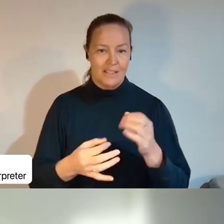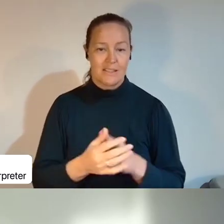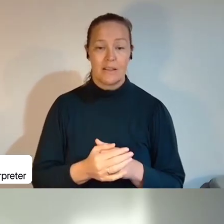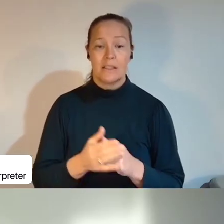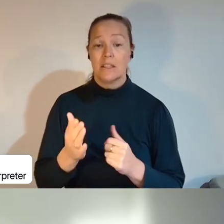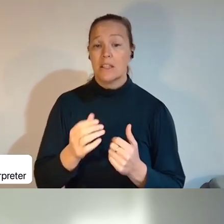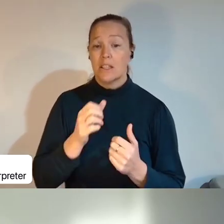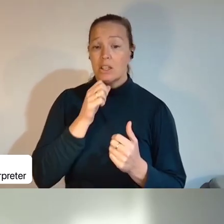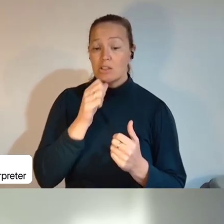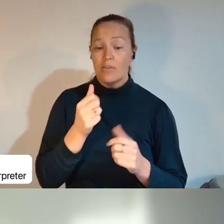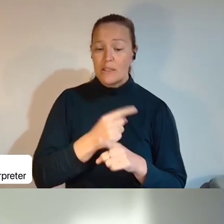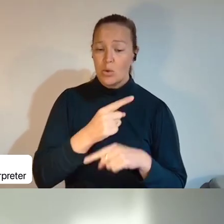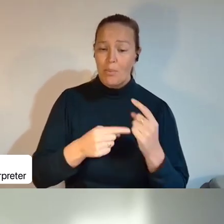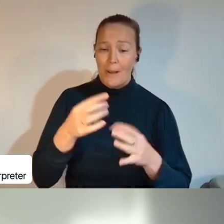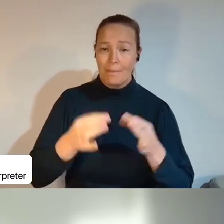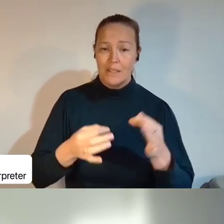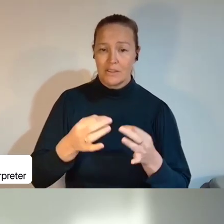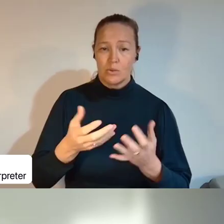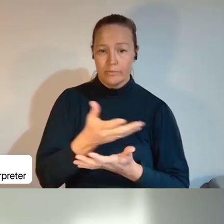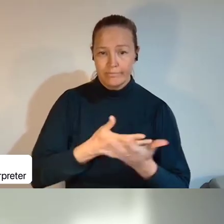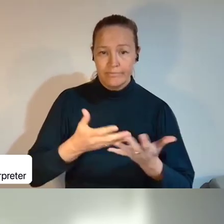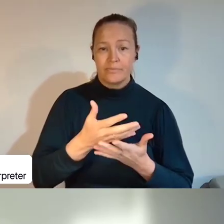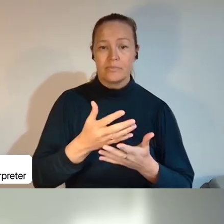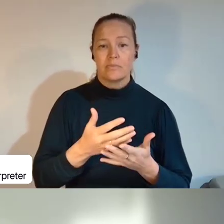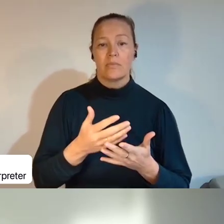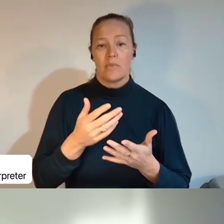discussed, the conversation for people with intellectual disability is often limited to